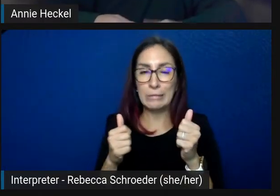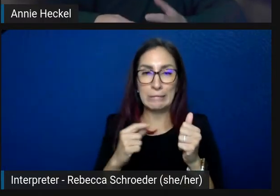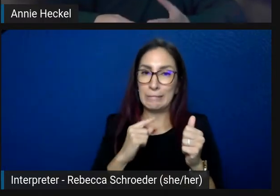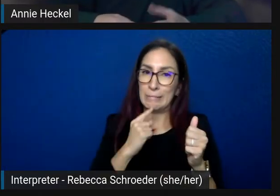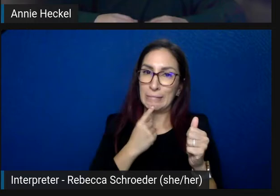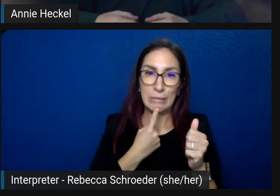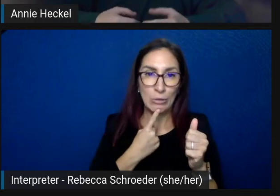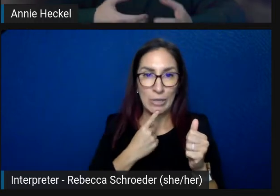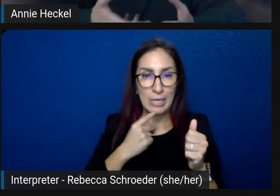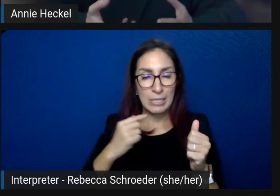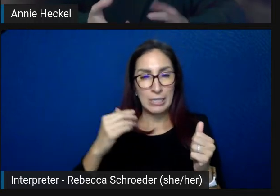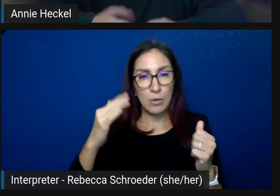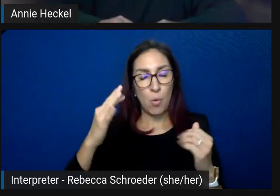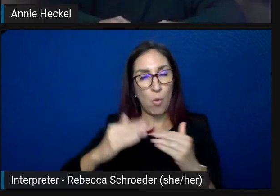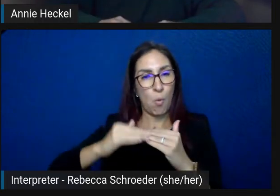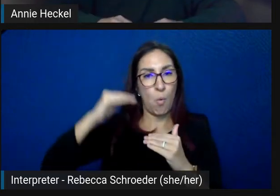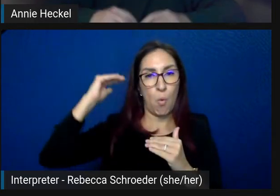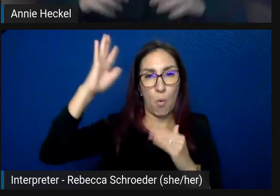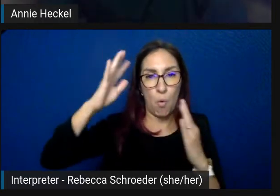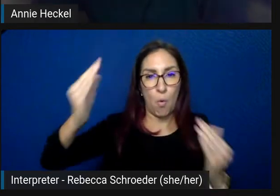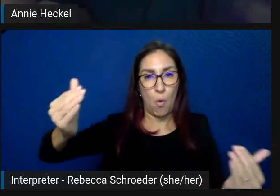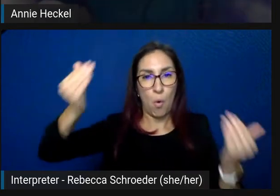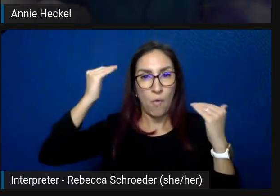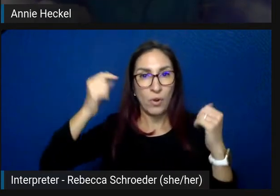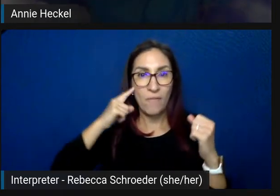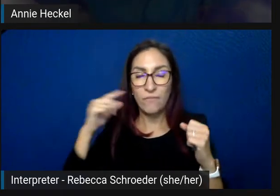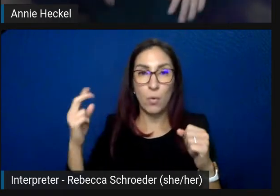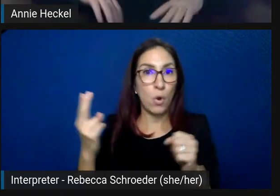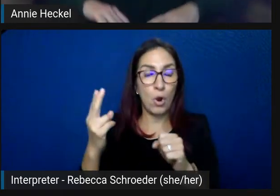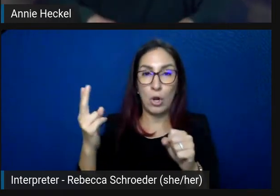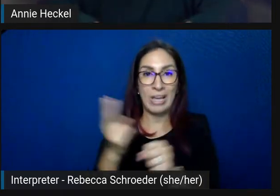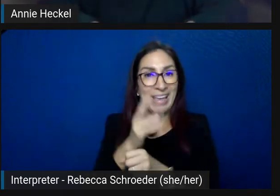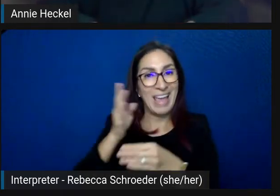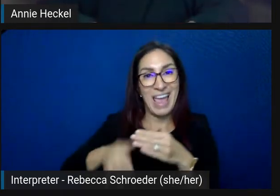because you're smacking your end users with everything all at once,